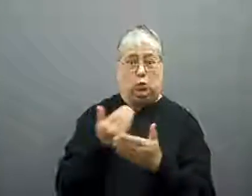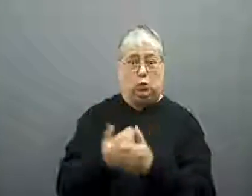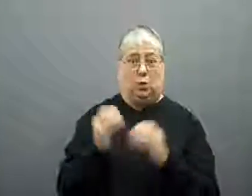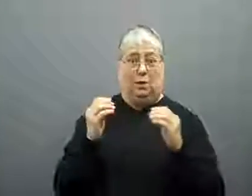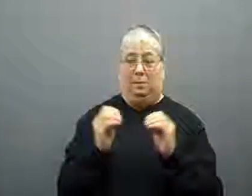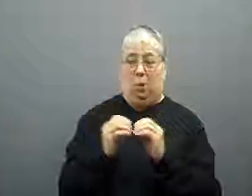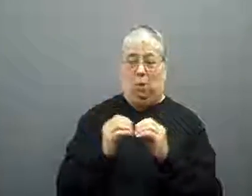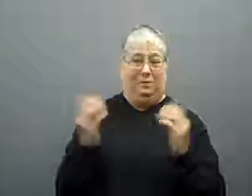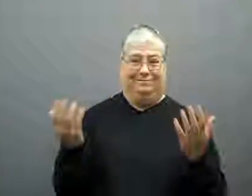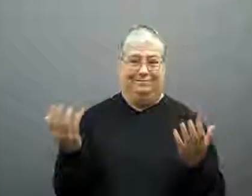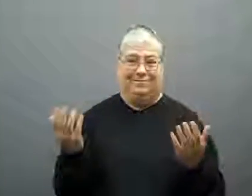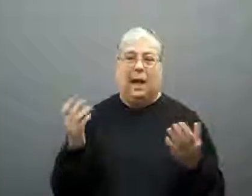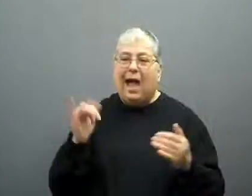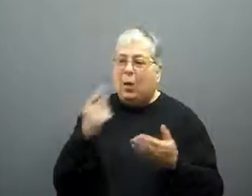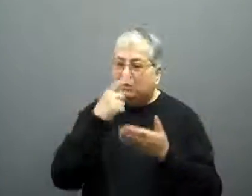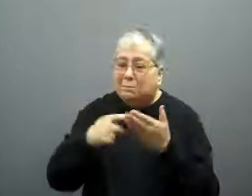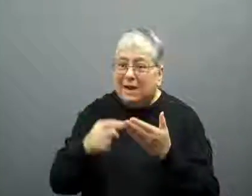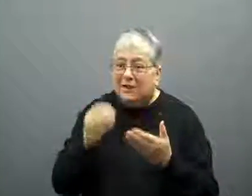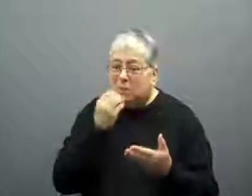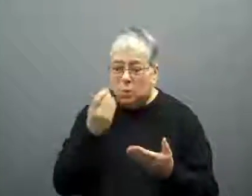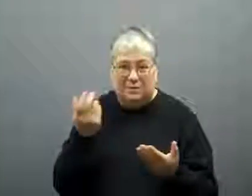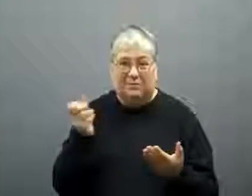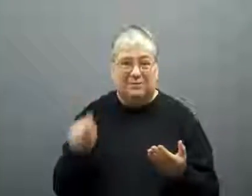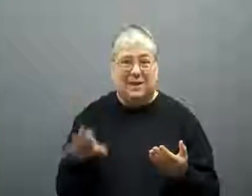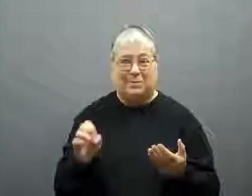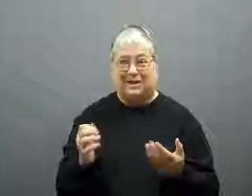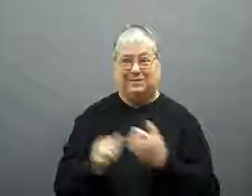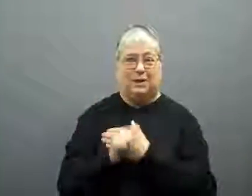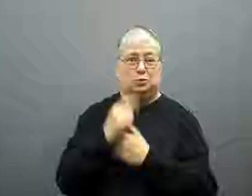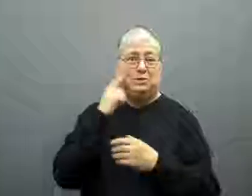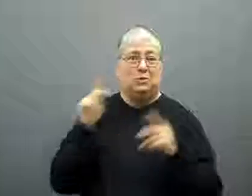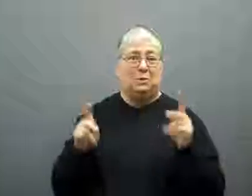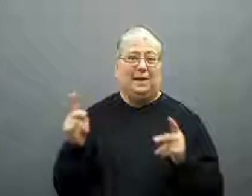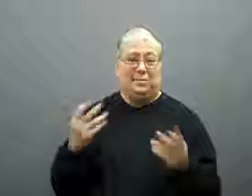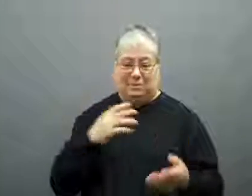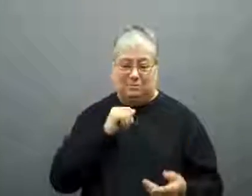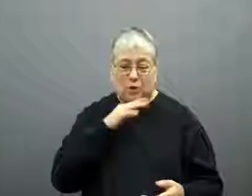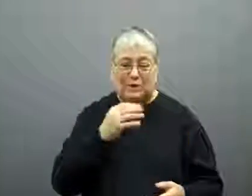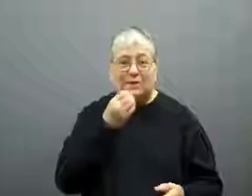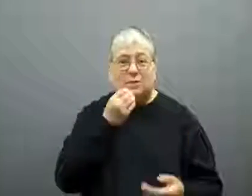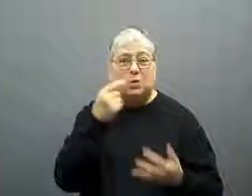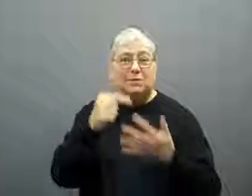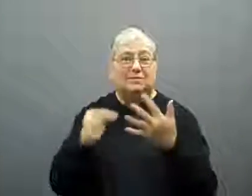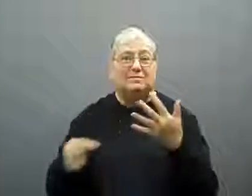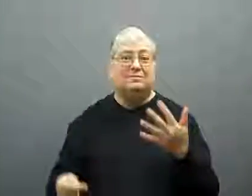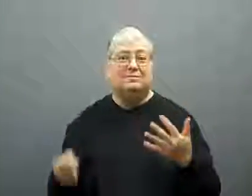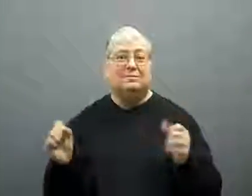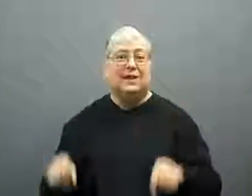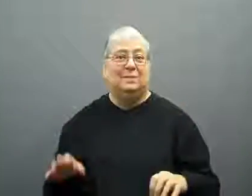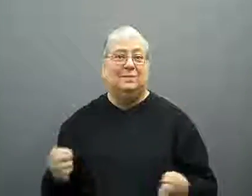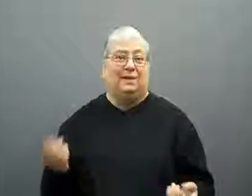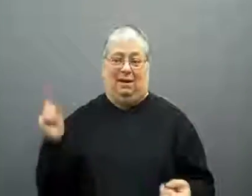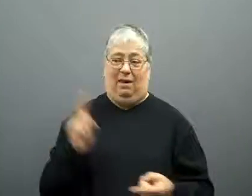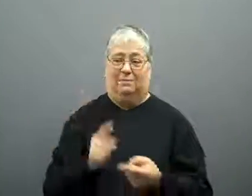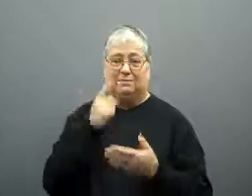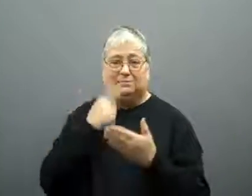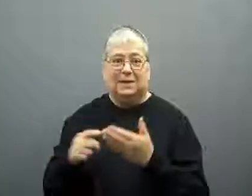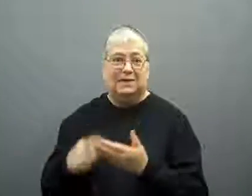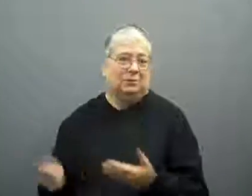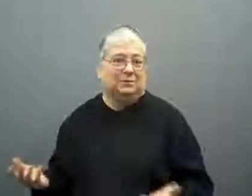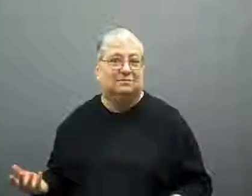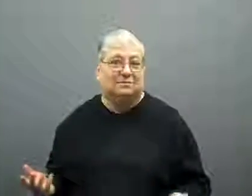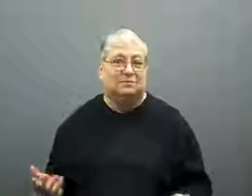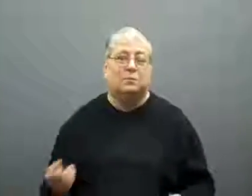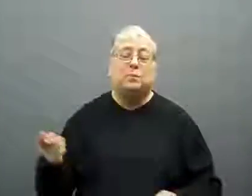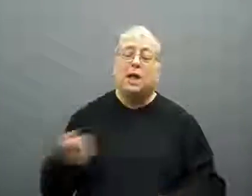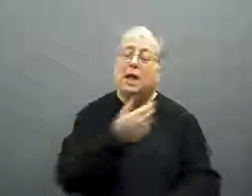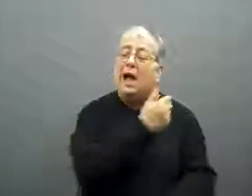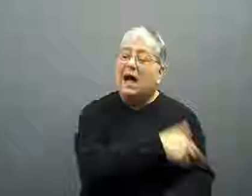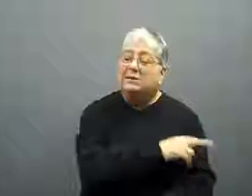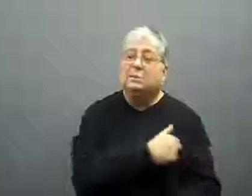fewer food inspections could pose a danger for people.